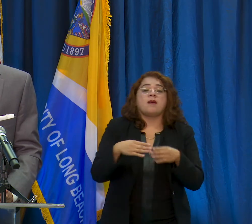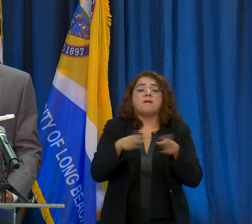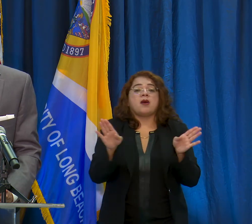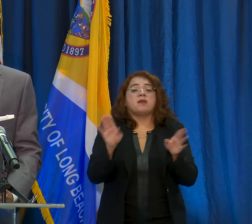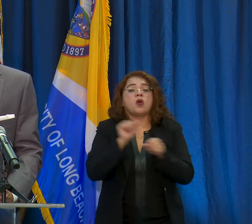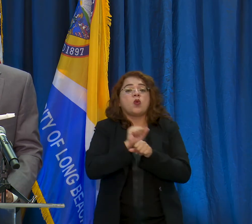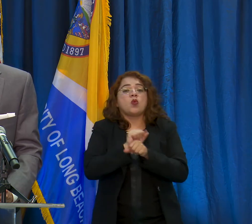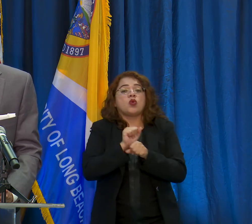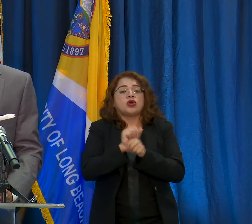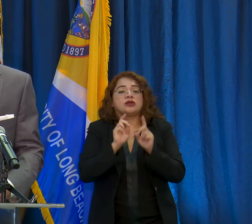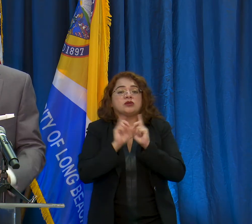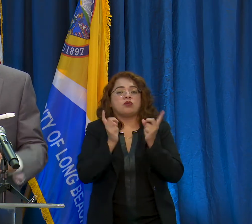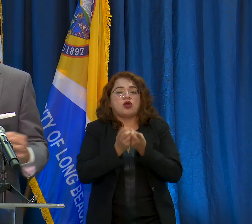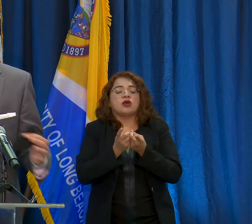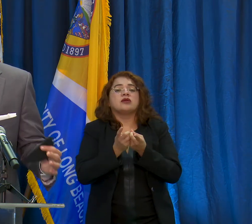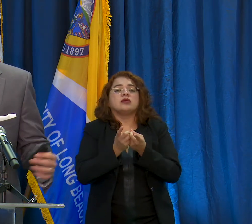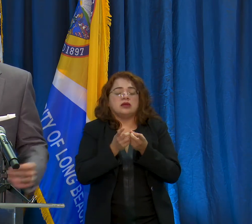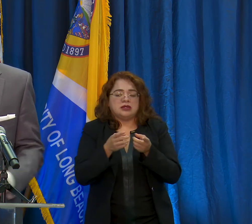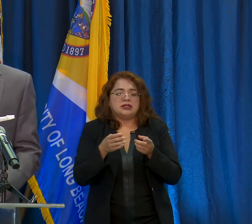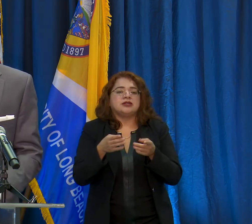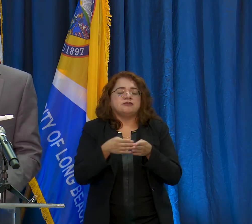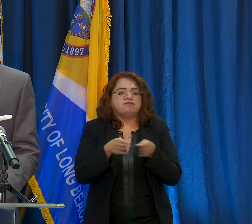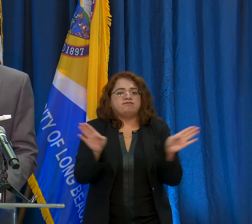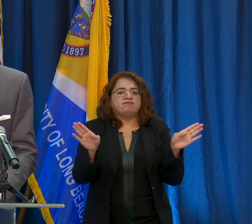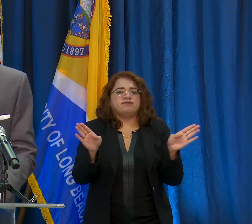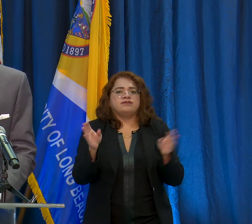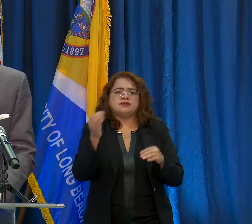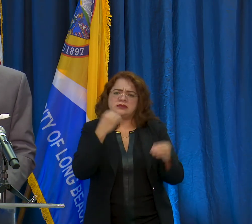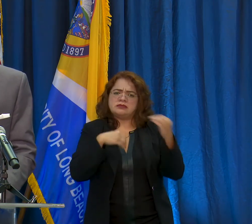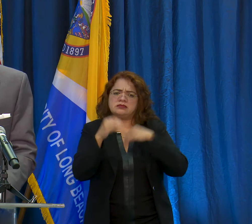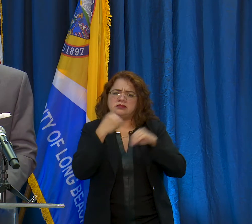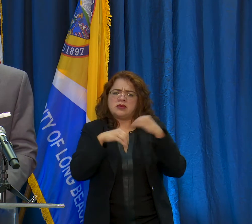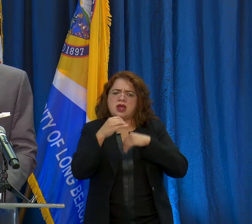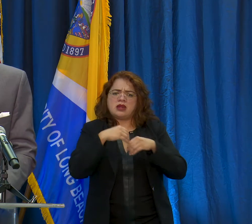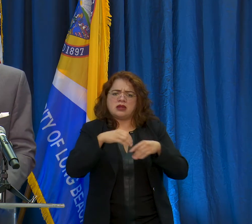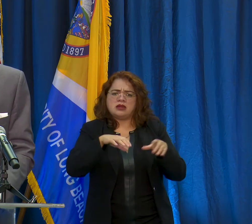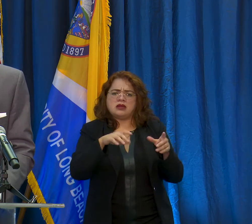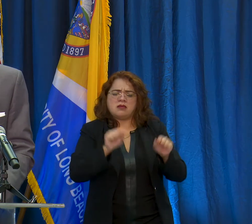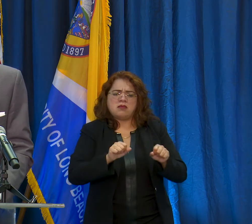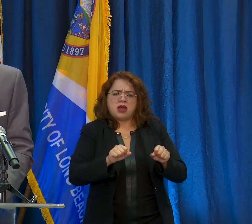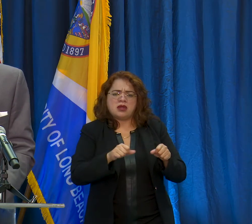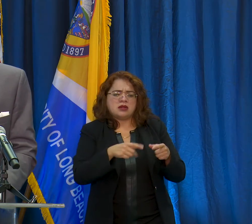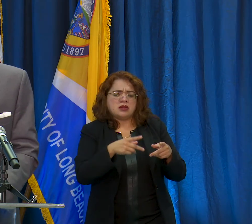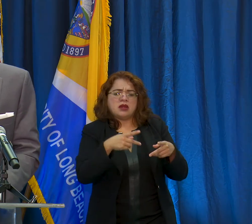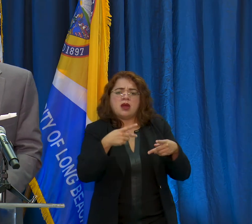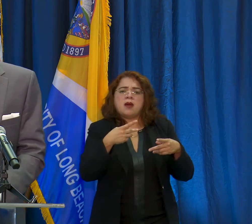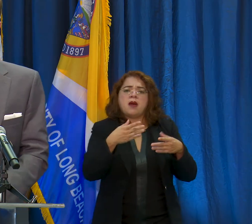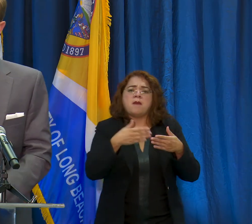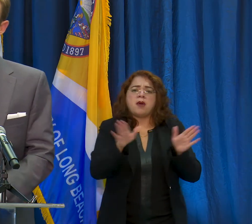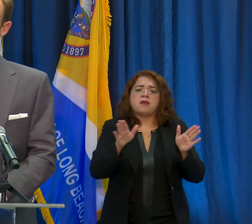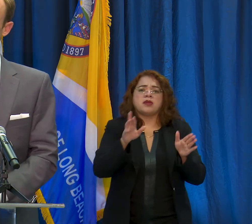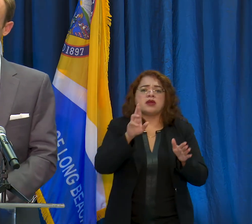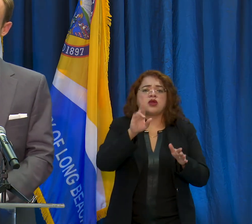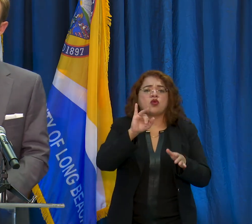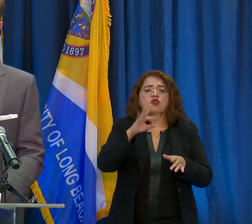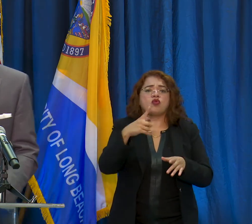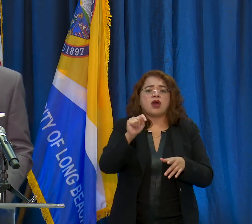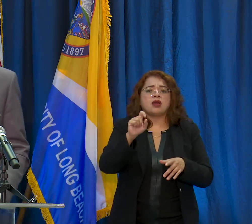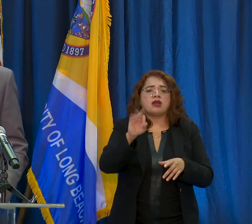started to open streets, expand dining and a capacity for dining into the public right-of-way, and our Development Services Department